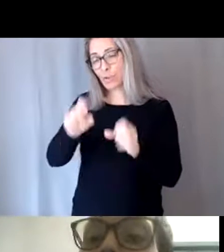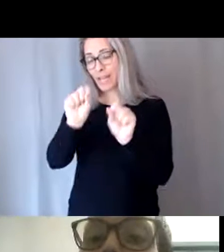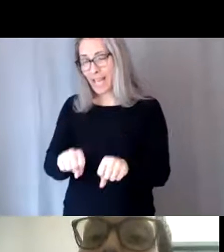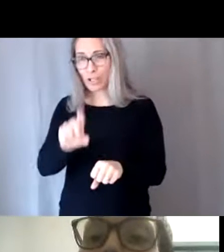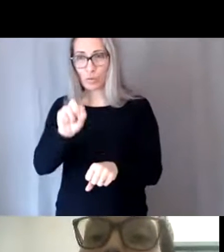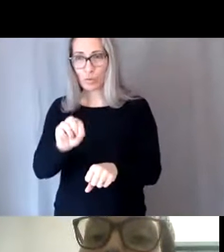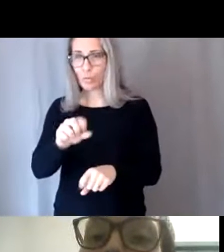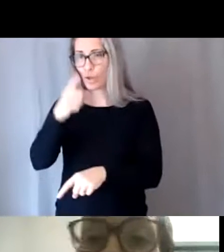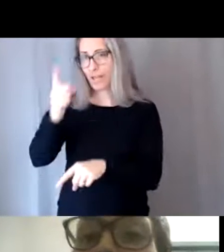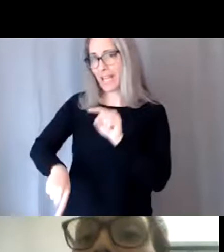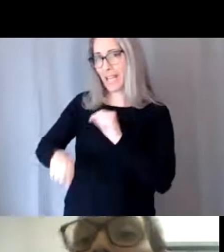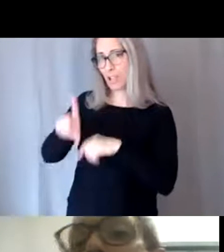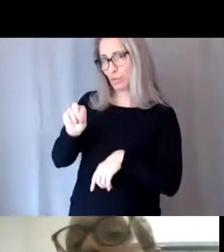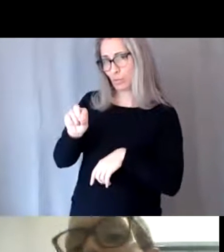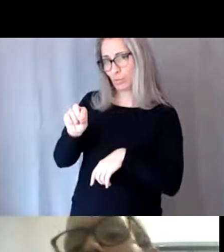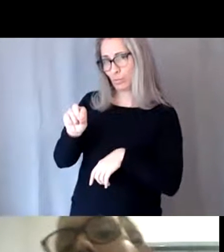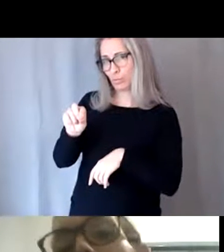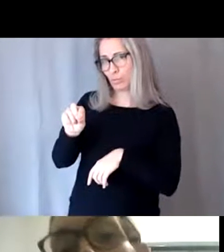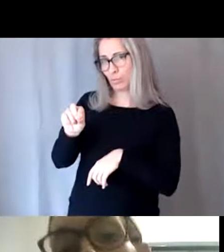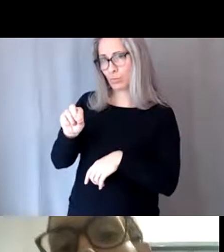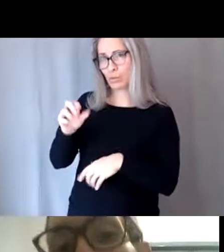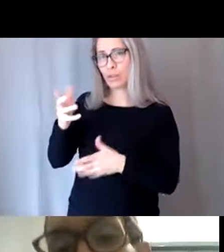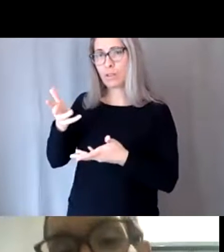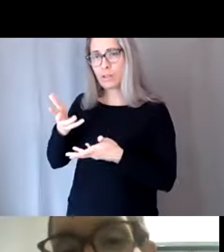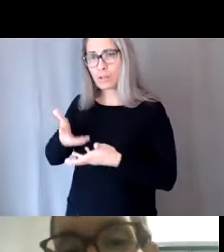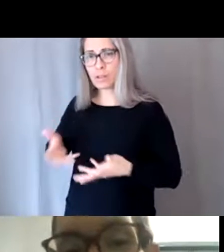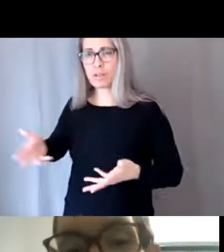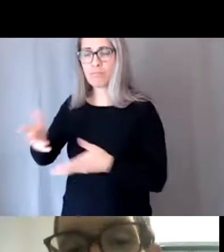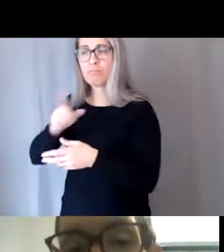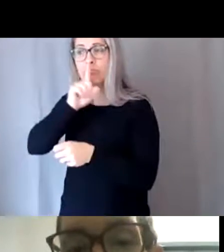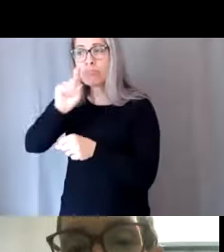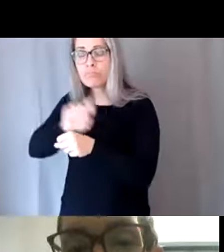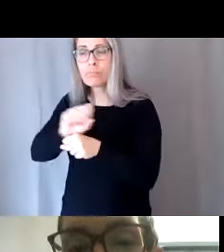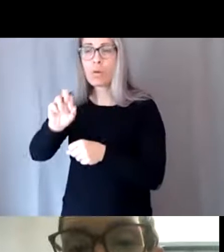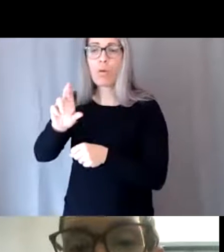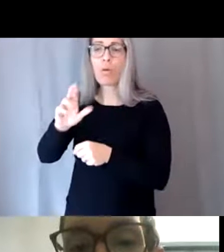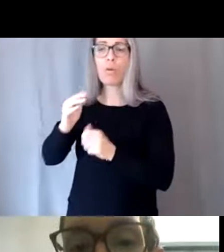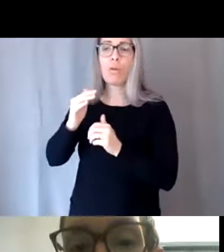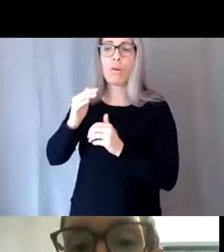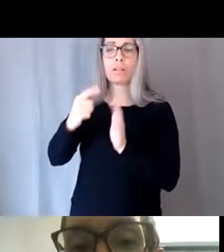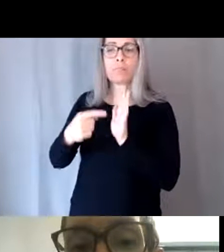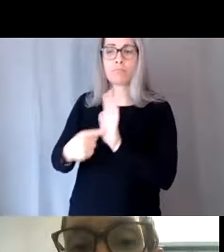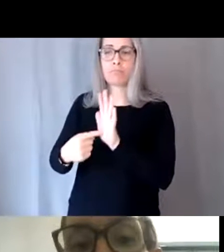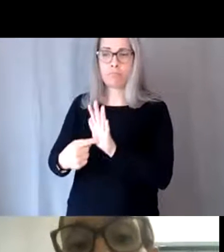controlled environment or in their real demands